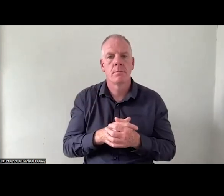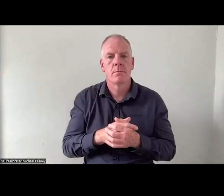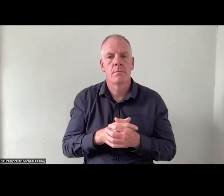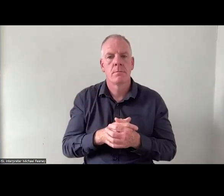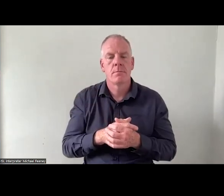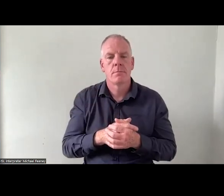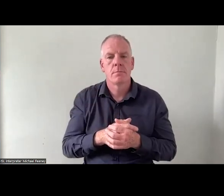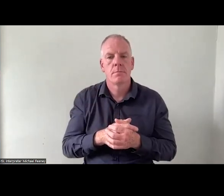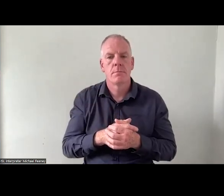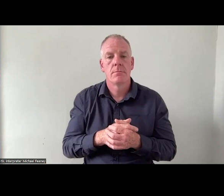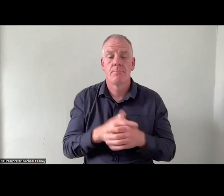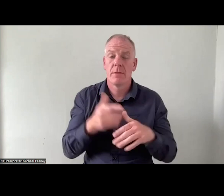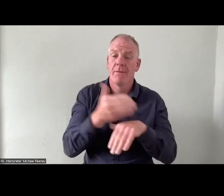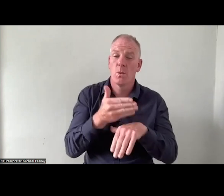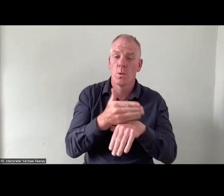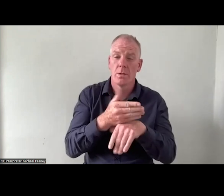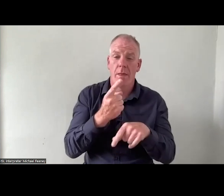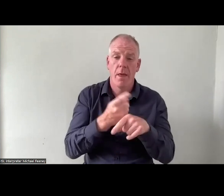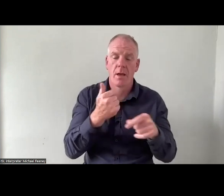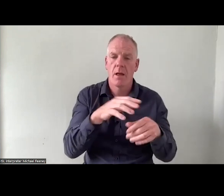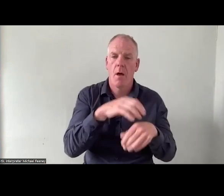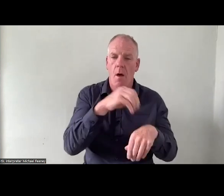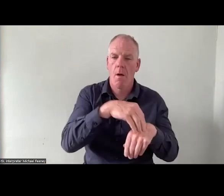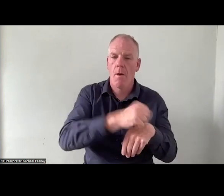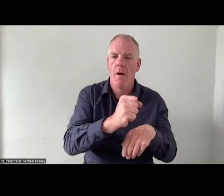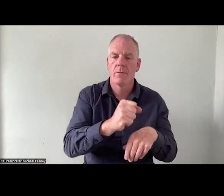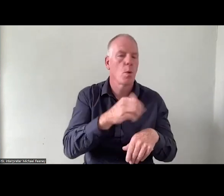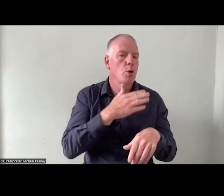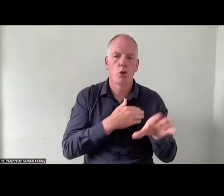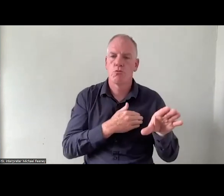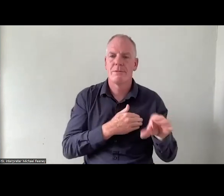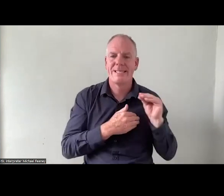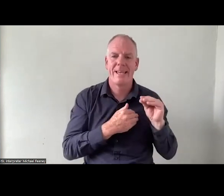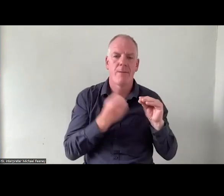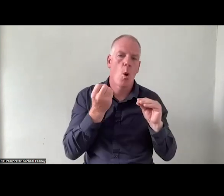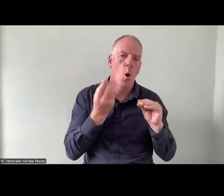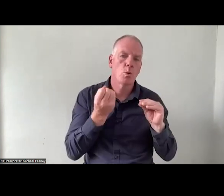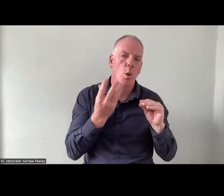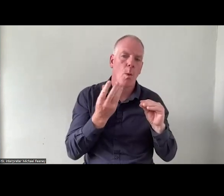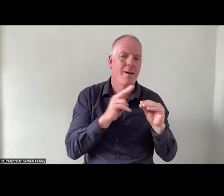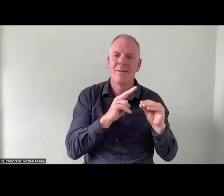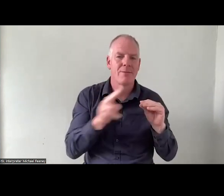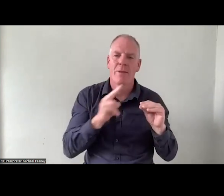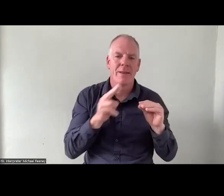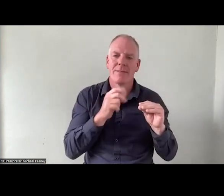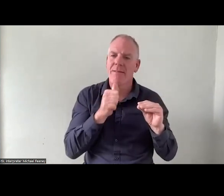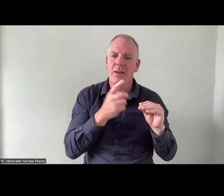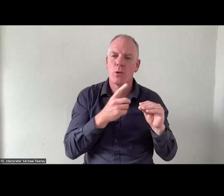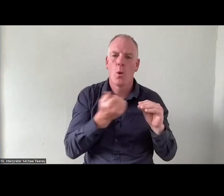The functionality can be disabled. So, it is just a receiver of audio, it doesn't do anything else. So, that it is super simple